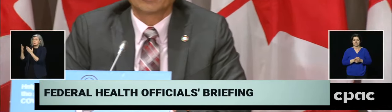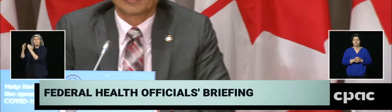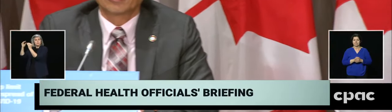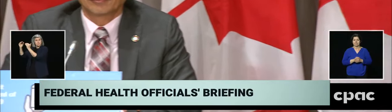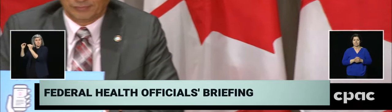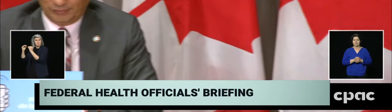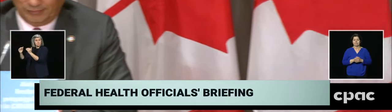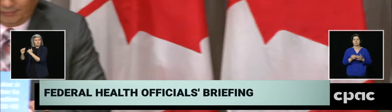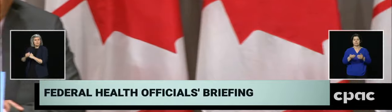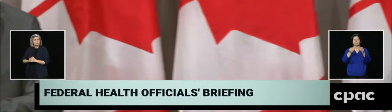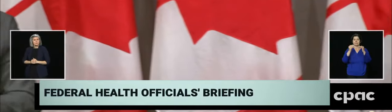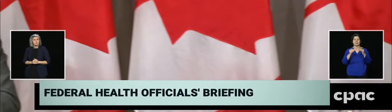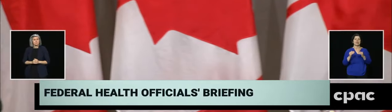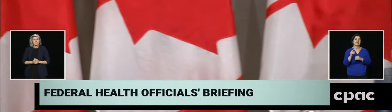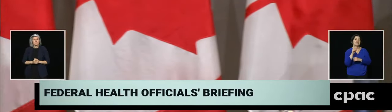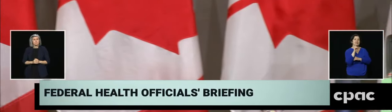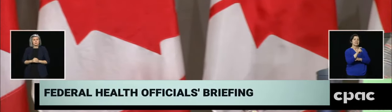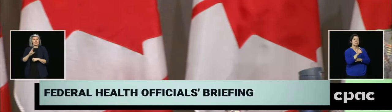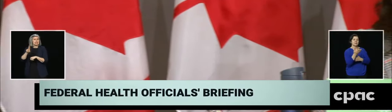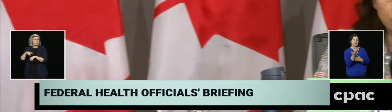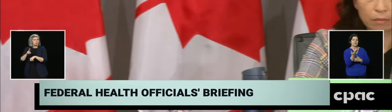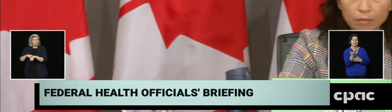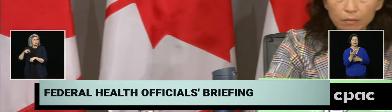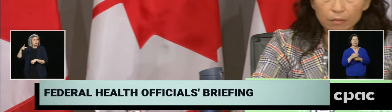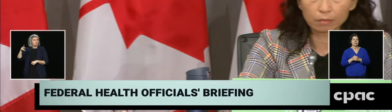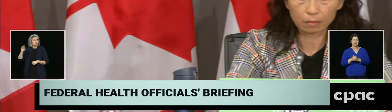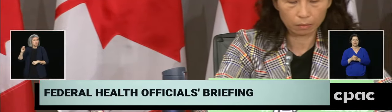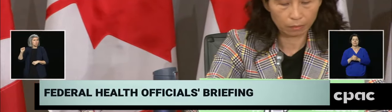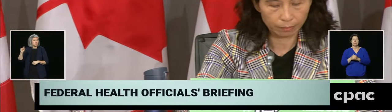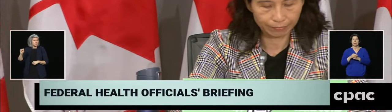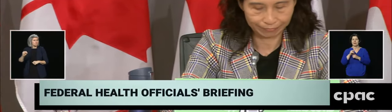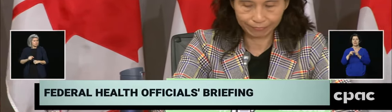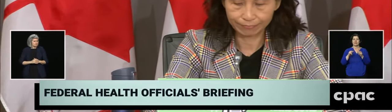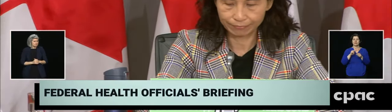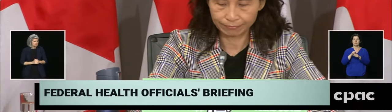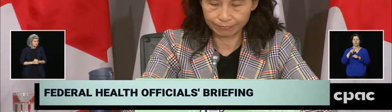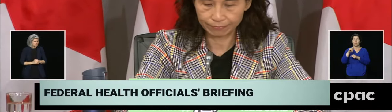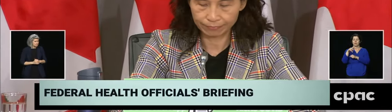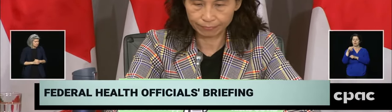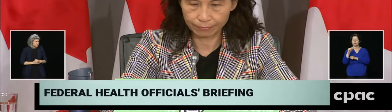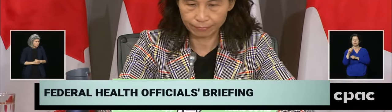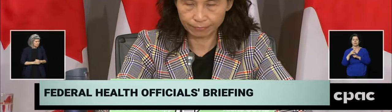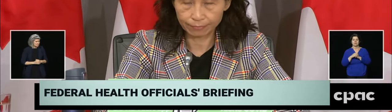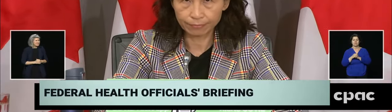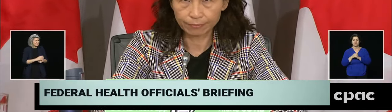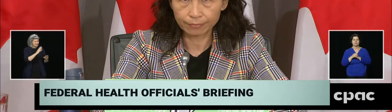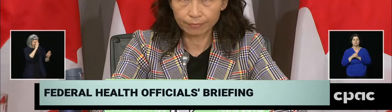OUR NEXT QUESTION IS FROM RYAN FROM NATIONAL POST. PLEASE GO AHEAD.